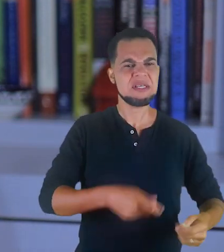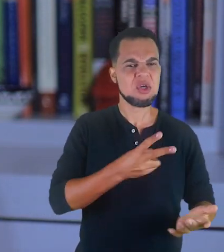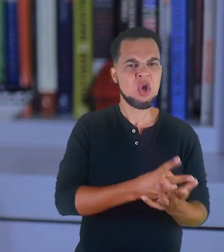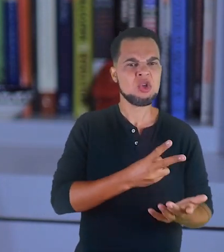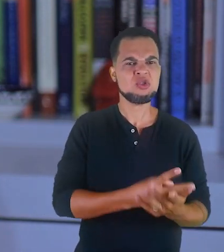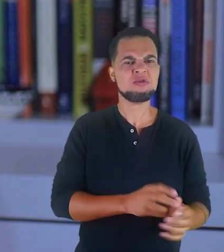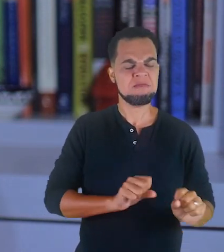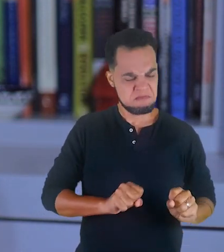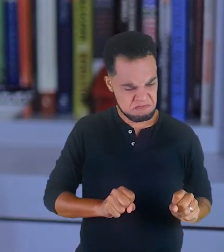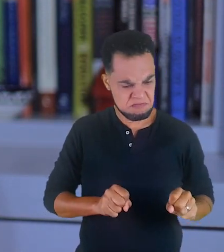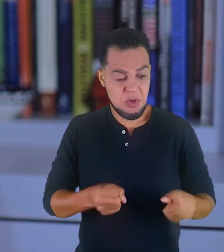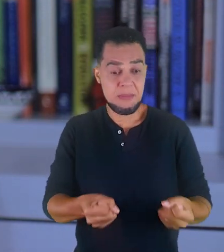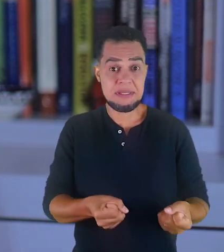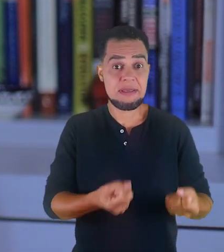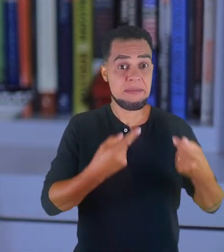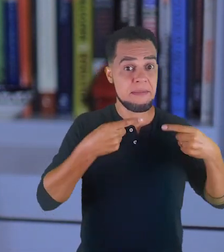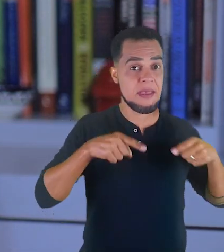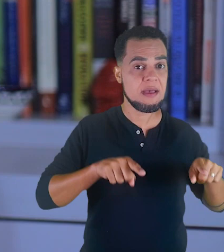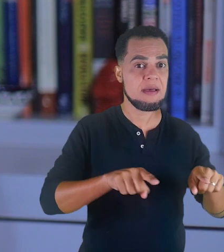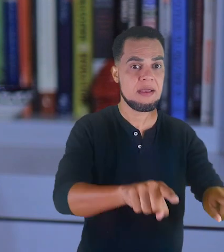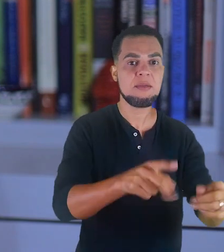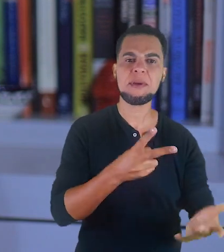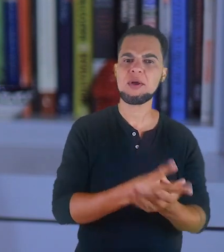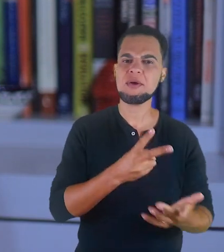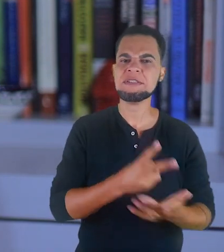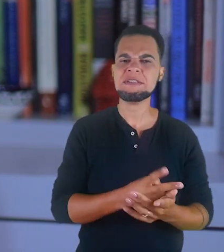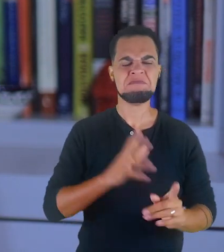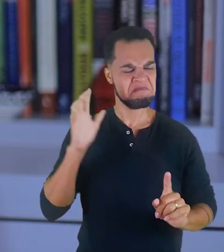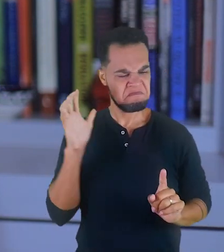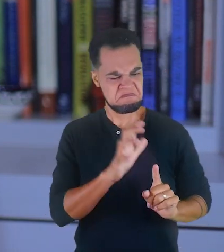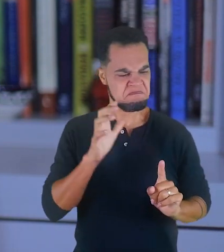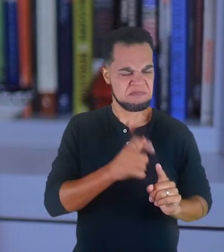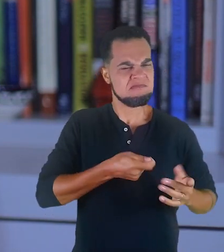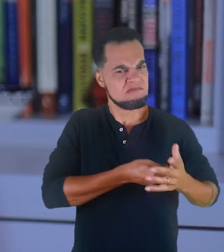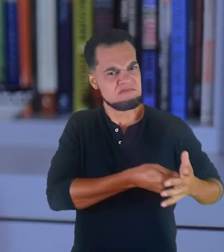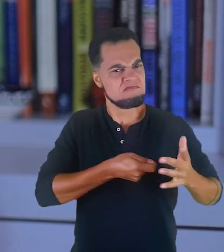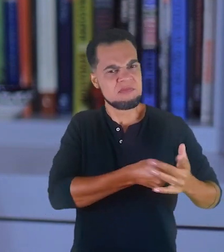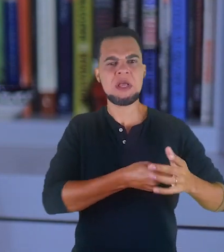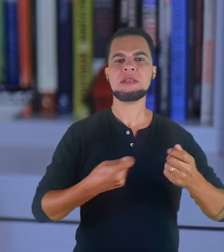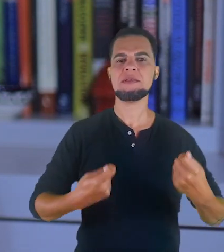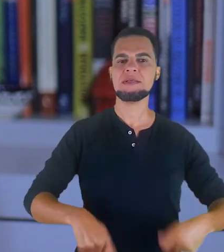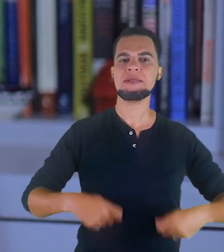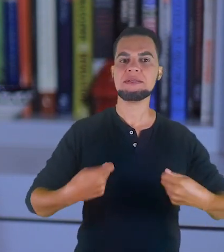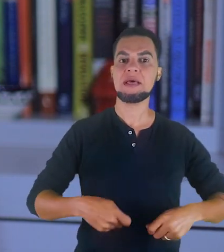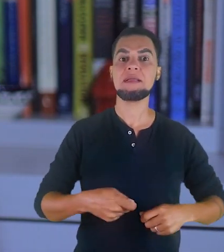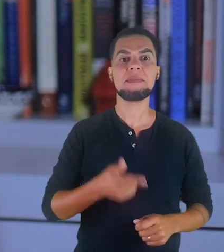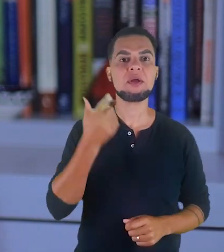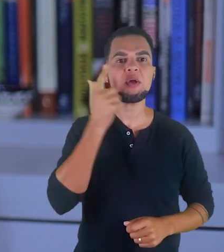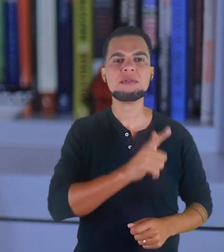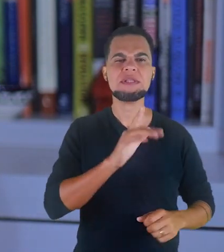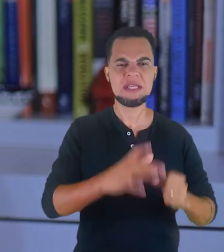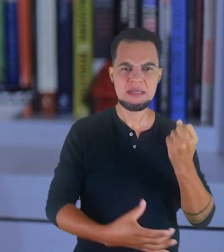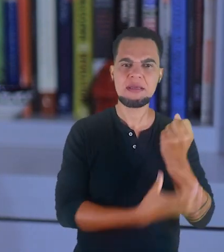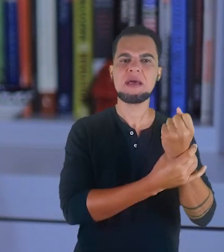How to also mobilize people to be able to pressure and guarantee what was promised,